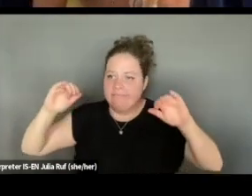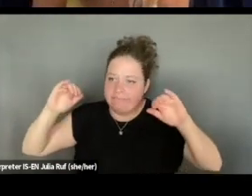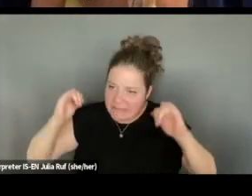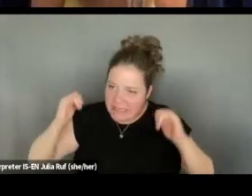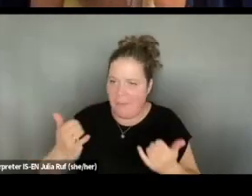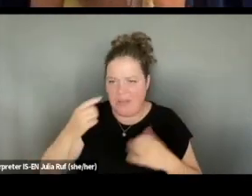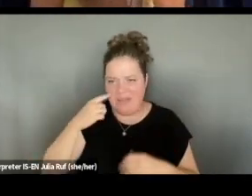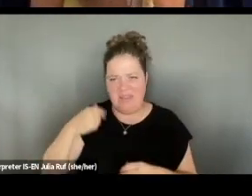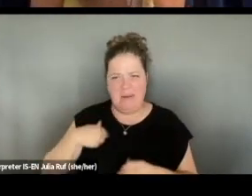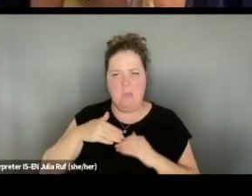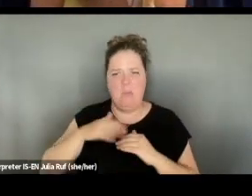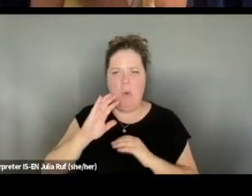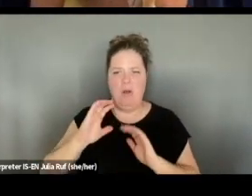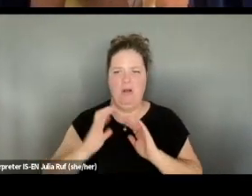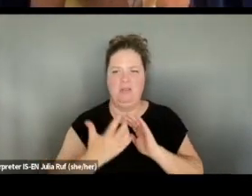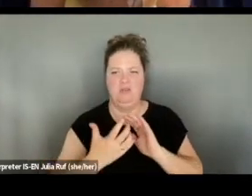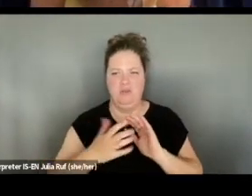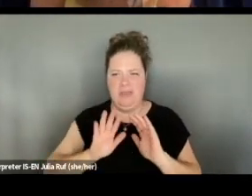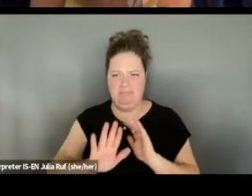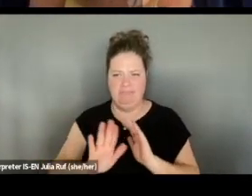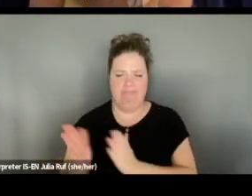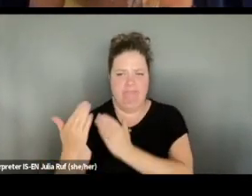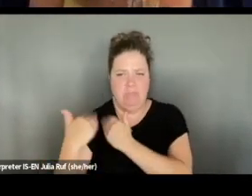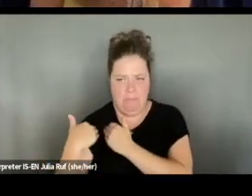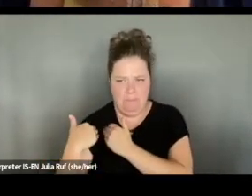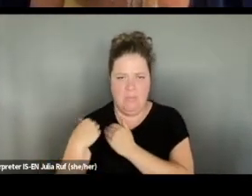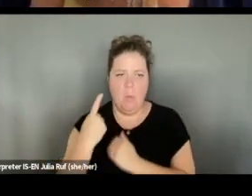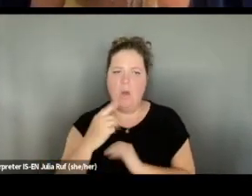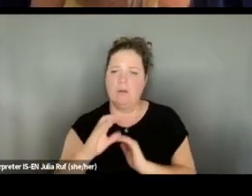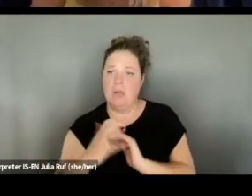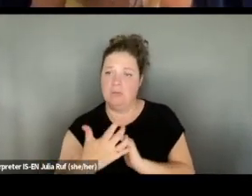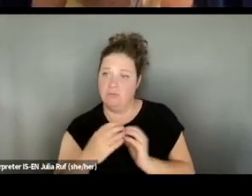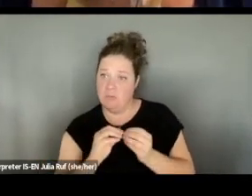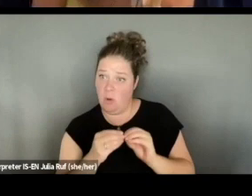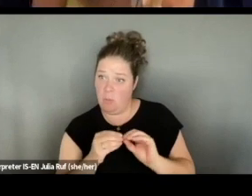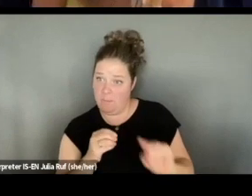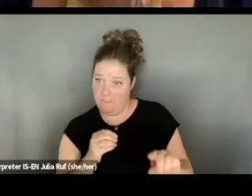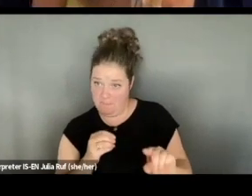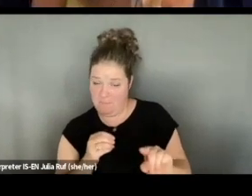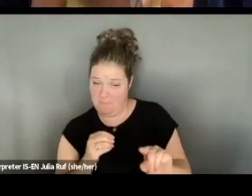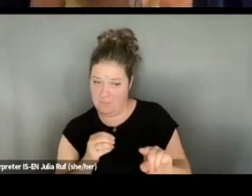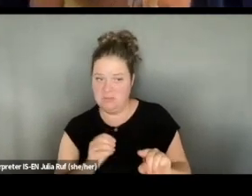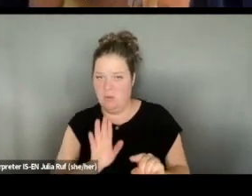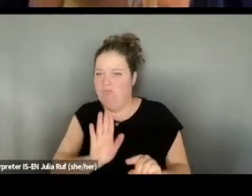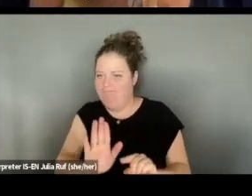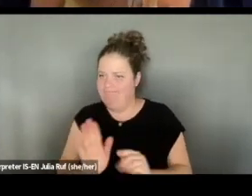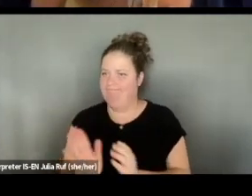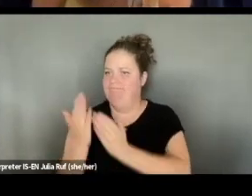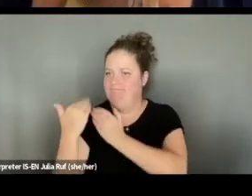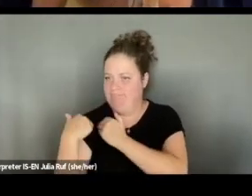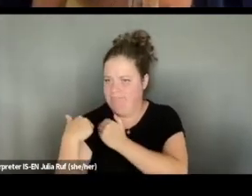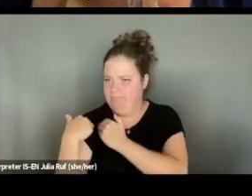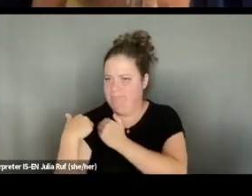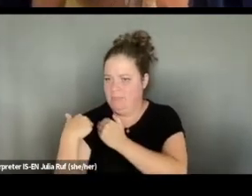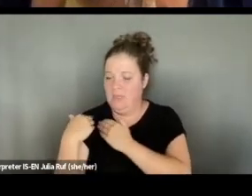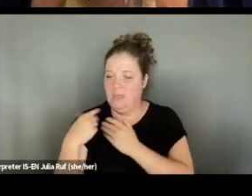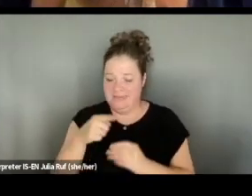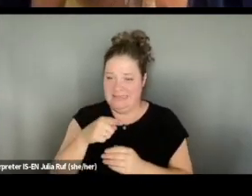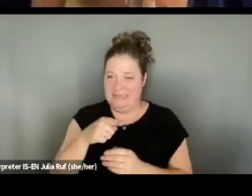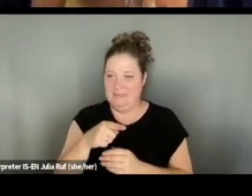at national level. So, if this is a problem in a specific country, then it should first be addressed to the monitoring and